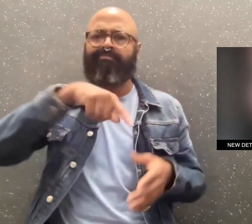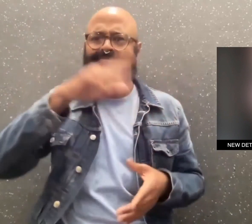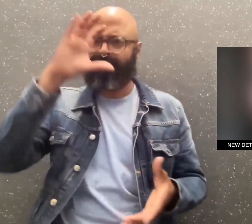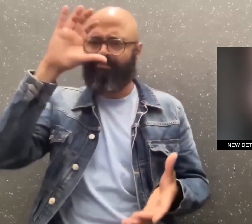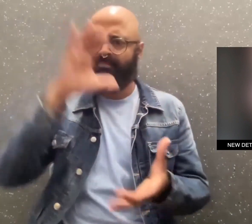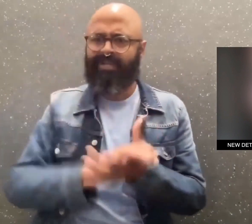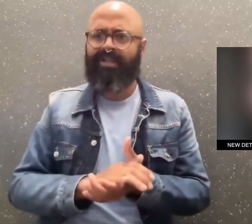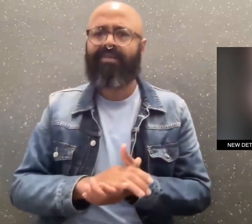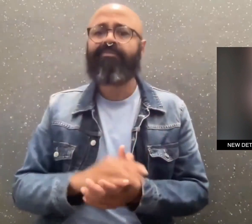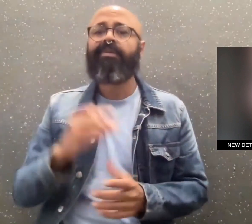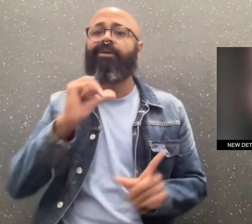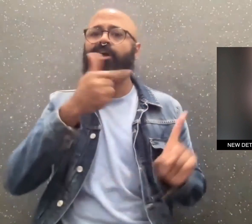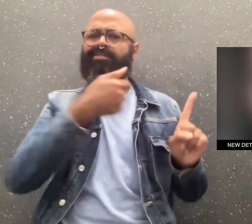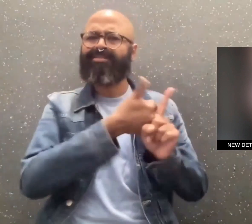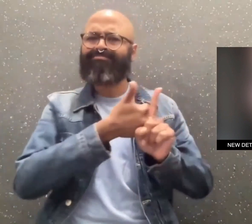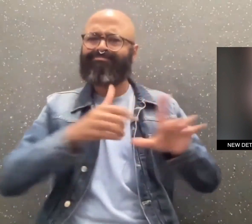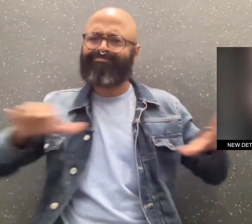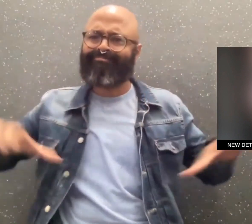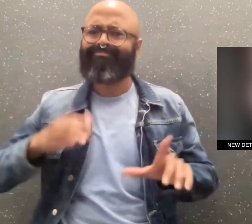Investigators believe Garcia acted alone.